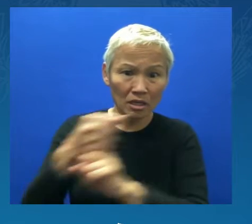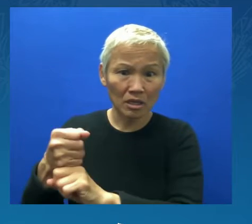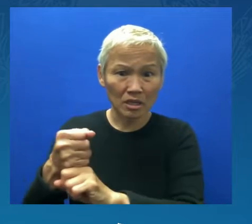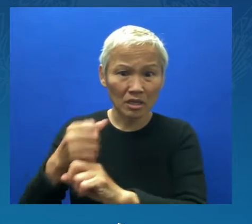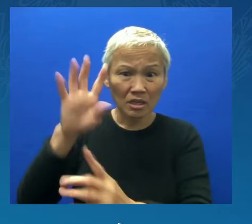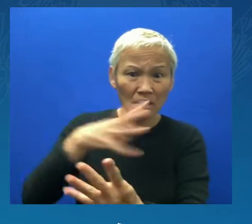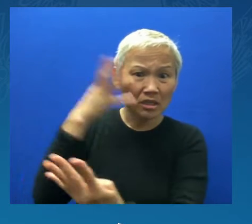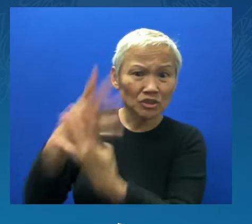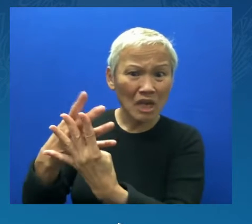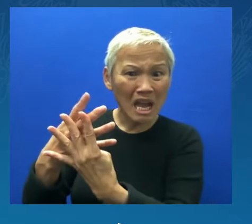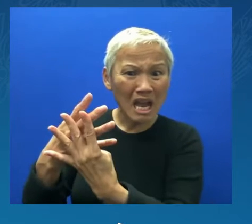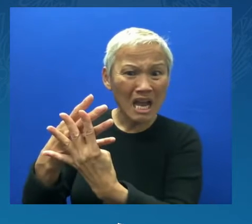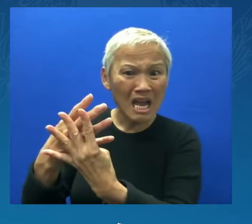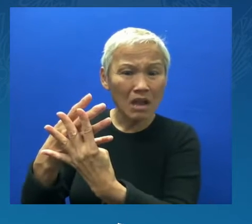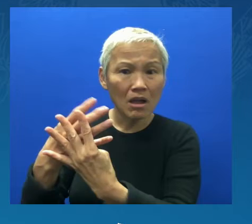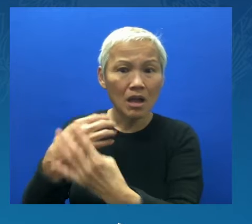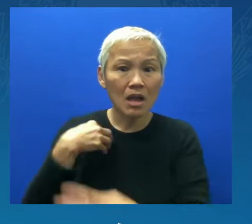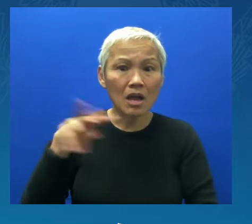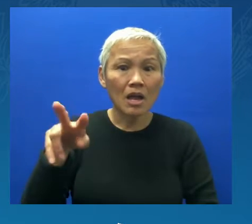Laws that are being proposed that would punish women